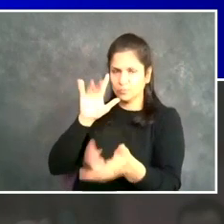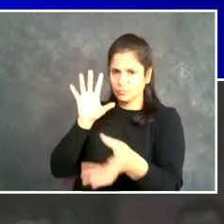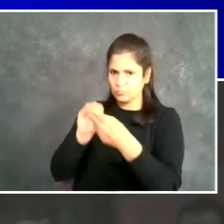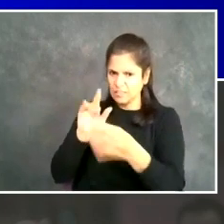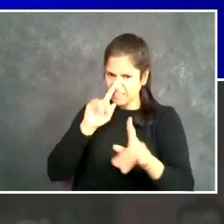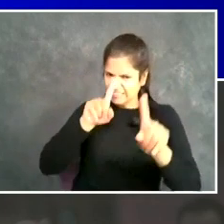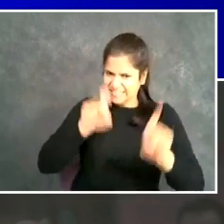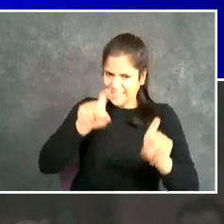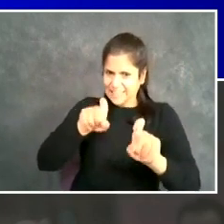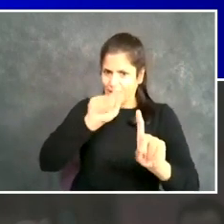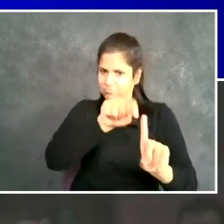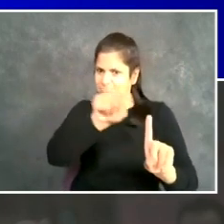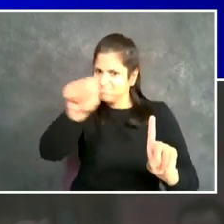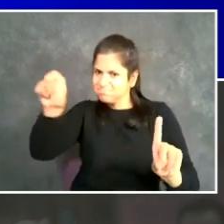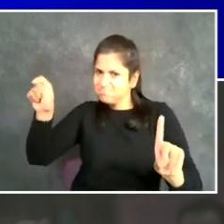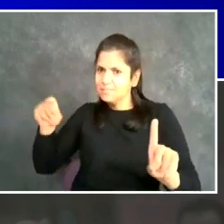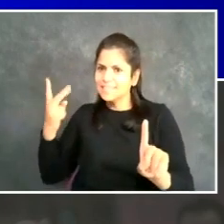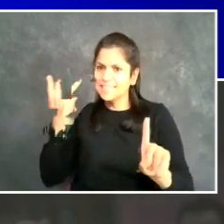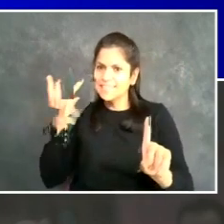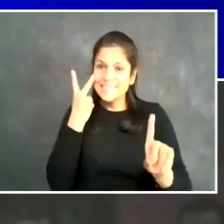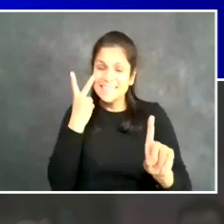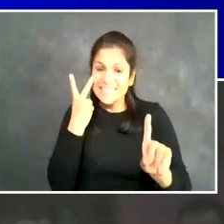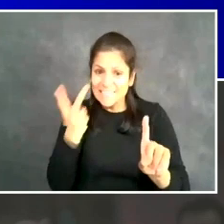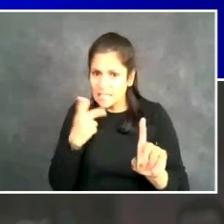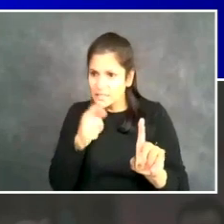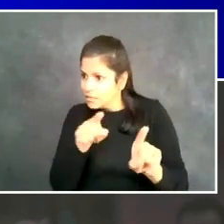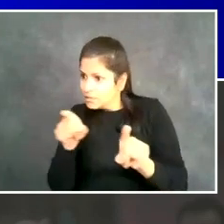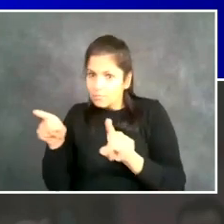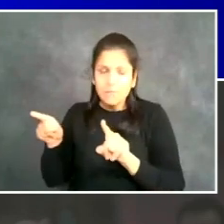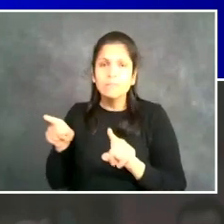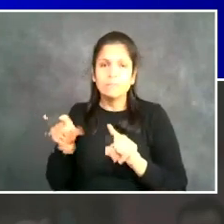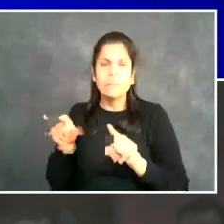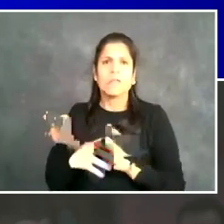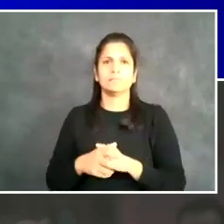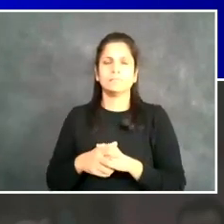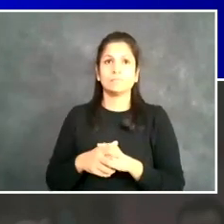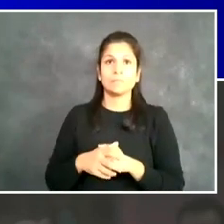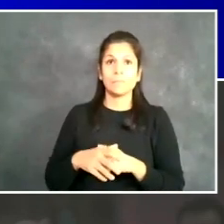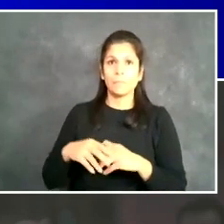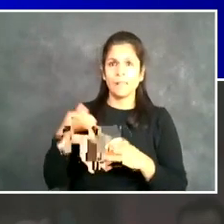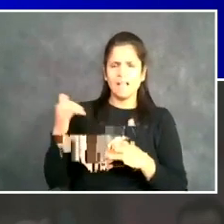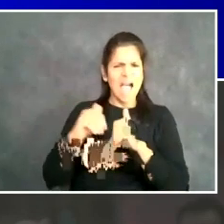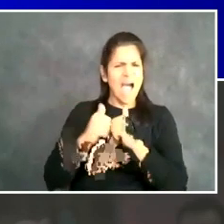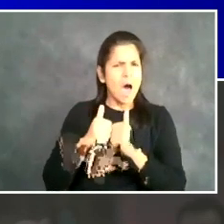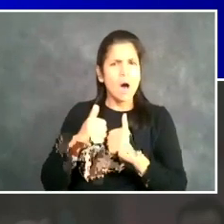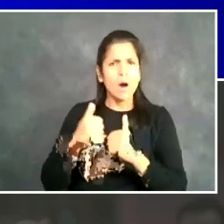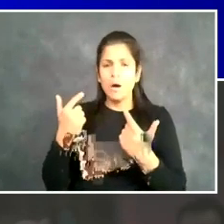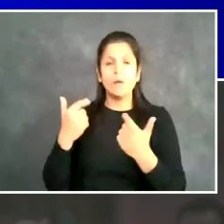IN FIGHT THIS DISEASE. WE HAVE AGREED TO A PARTNERSHIP